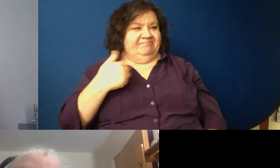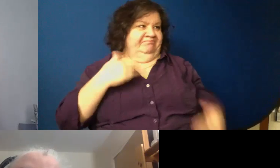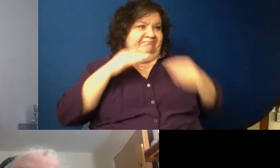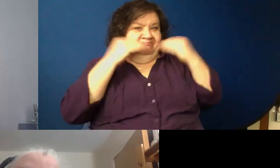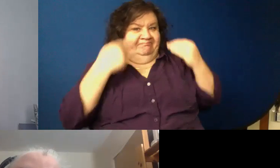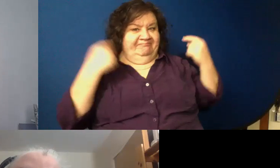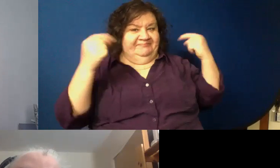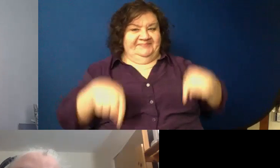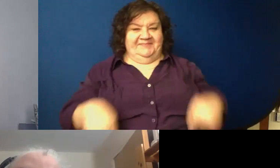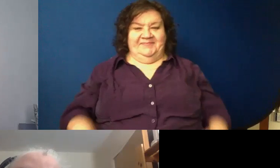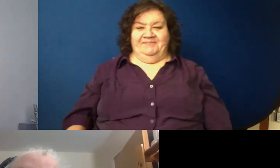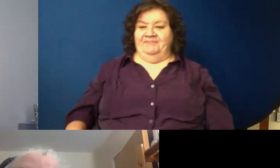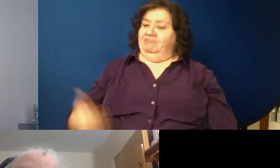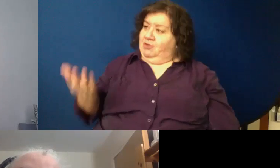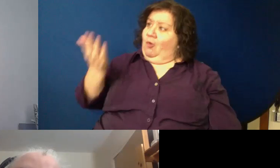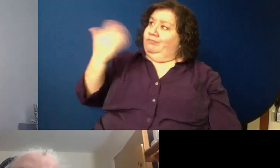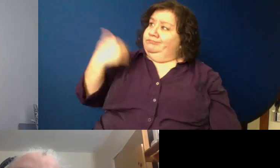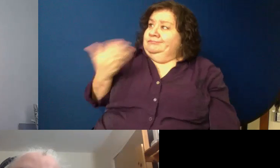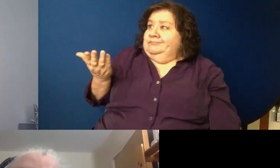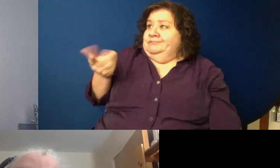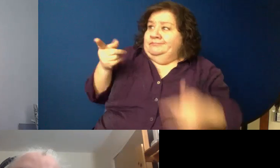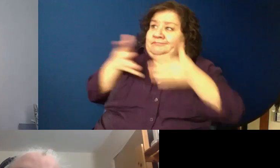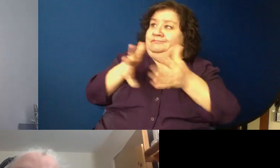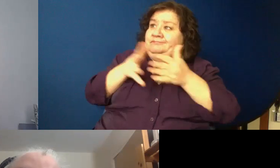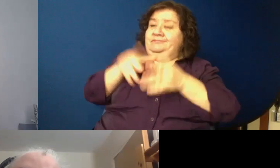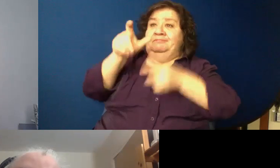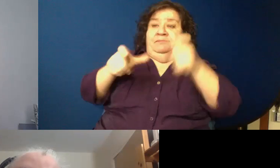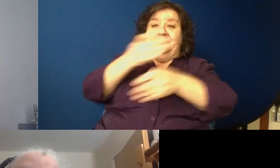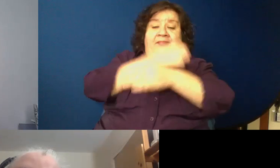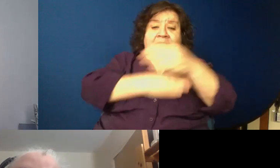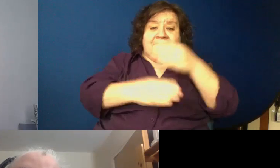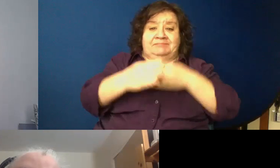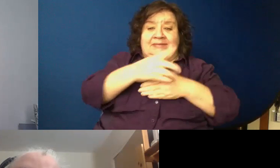what are the some of the examples of the of the impact of climate action on persons